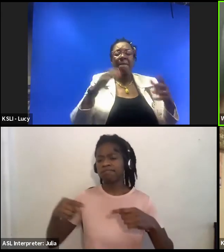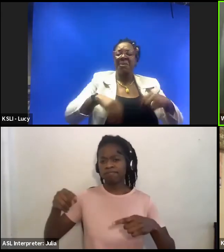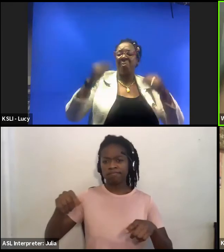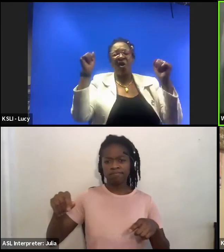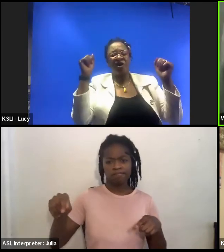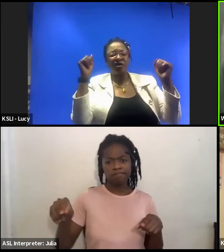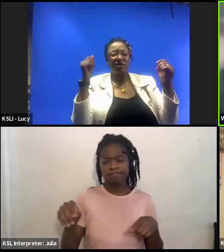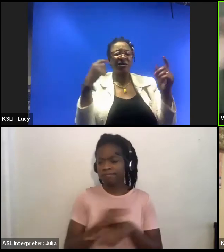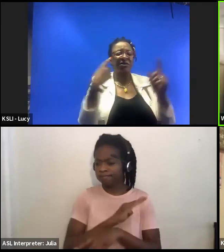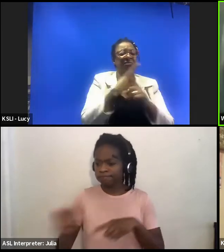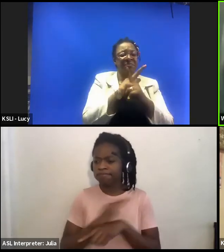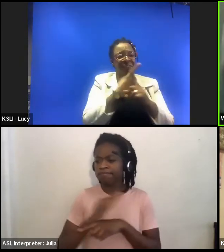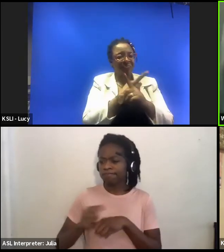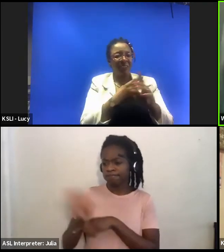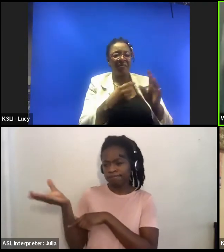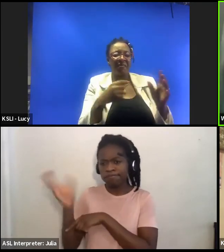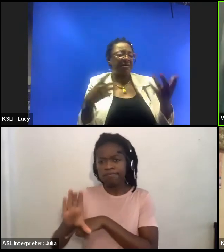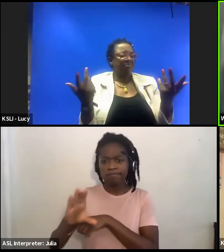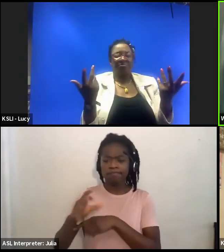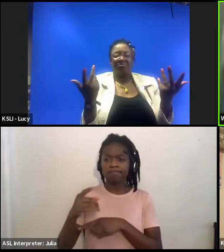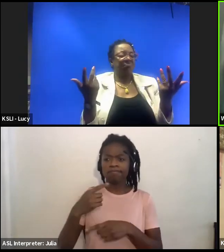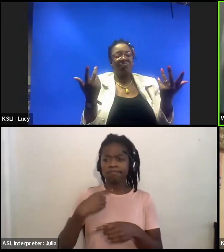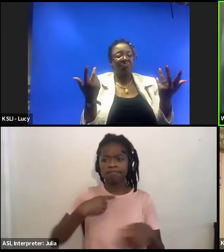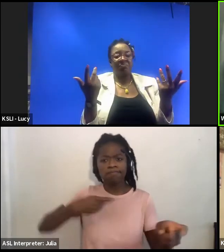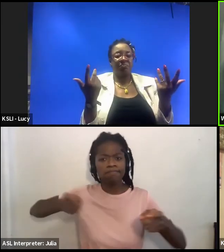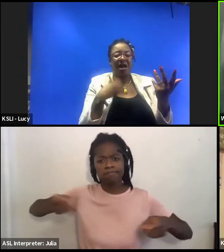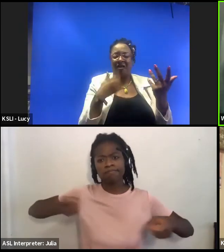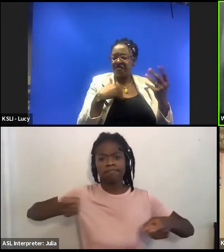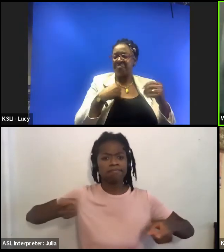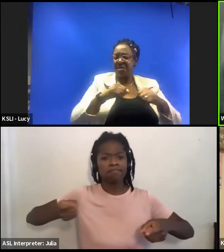asserting my dominance in this space and it is not.